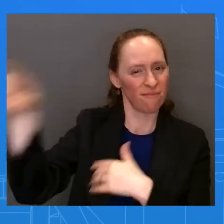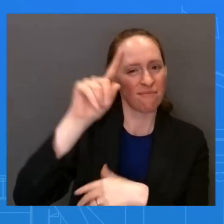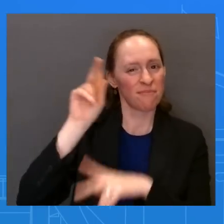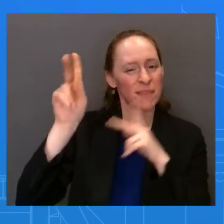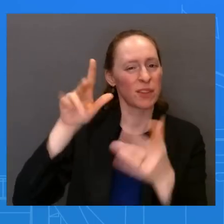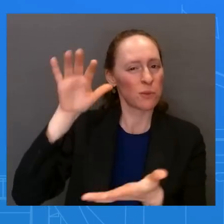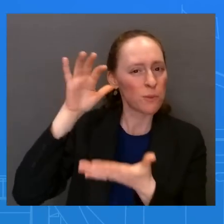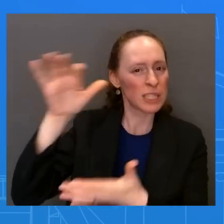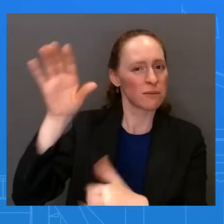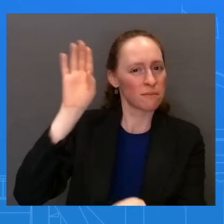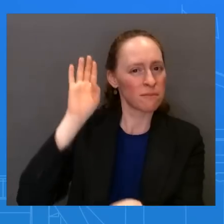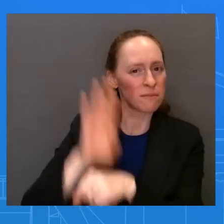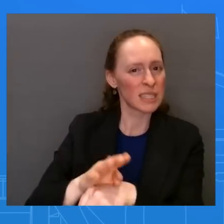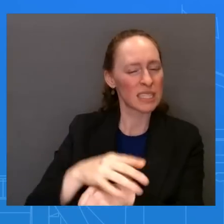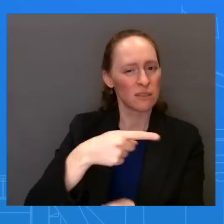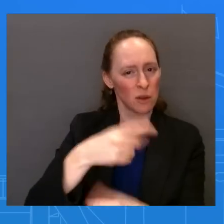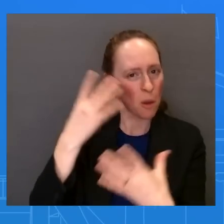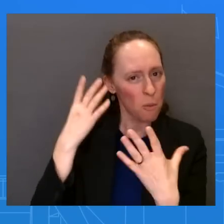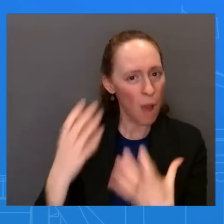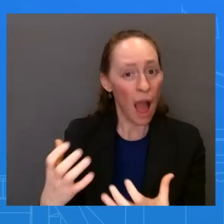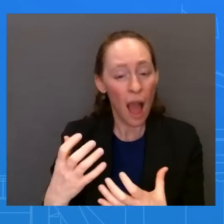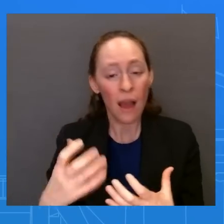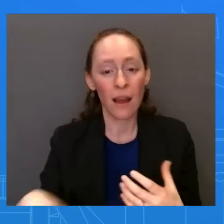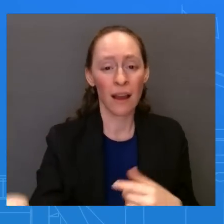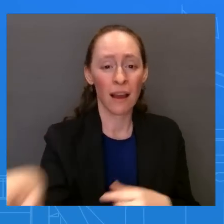of a 23 percent sales tax in order to provide